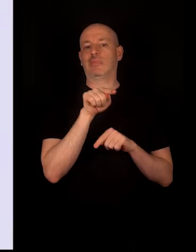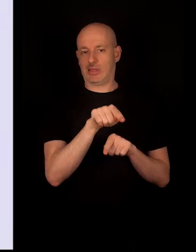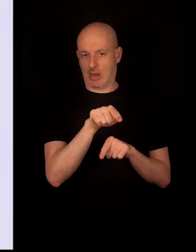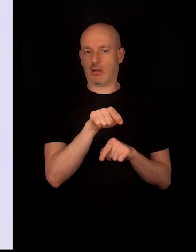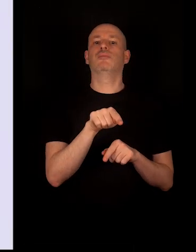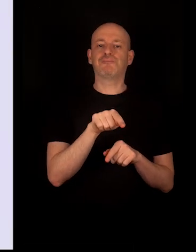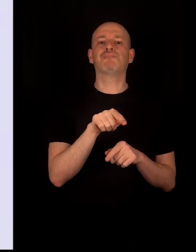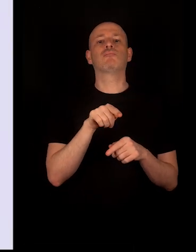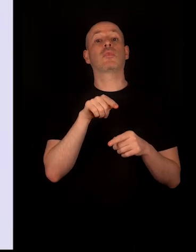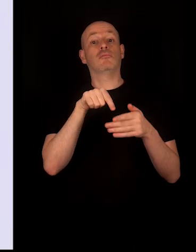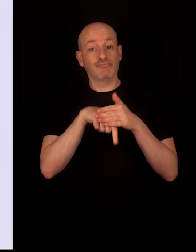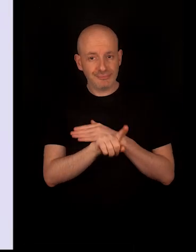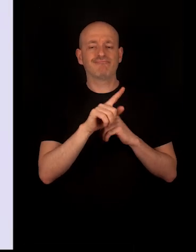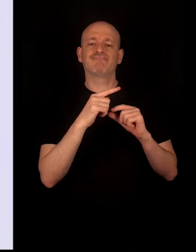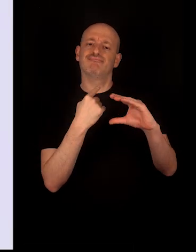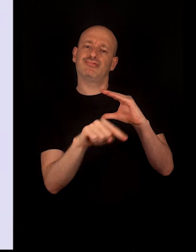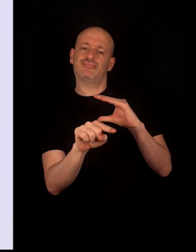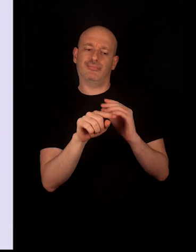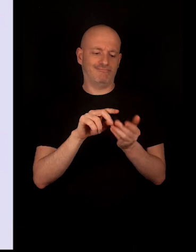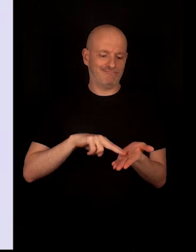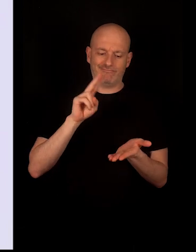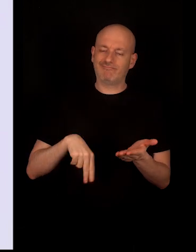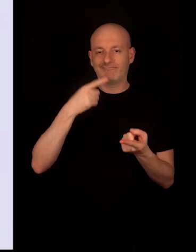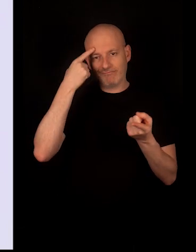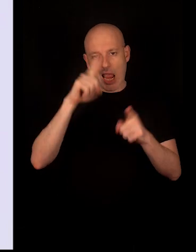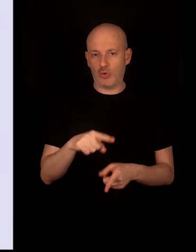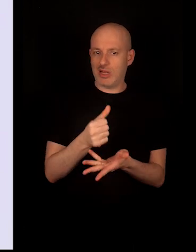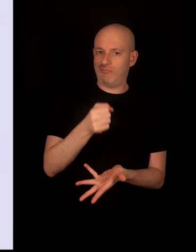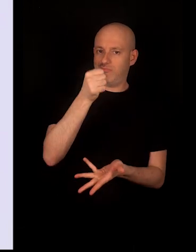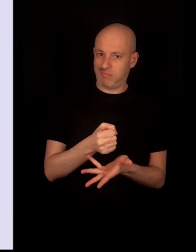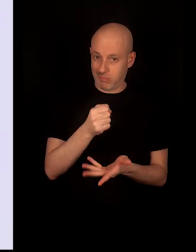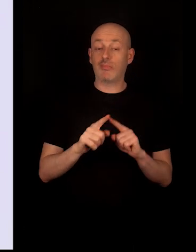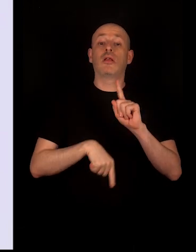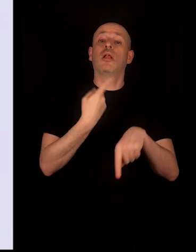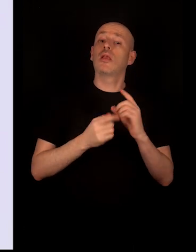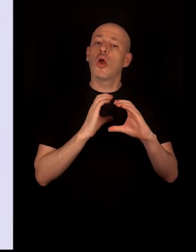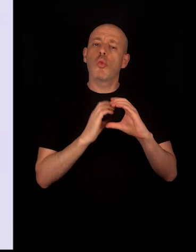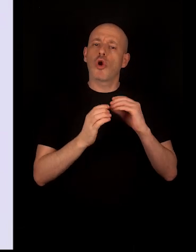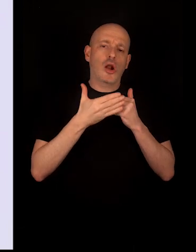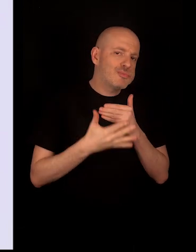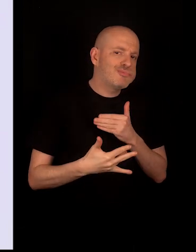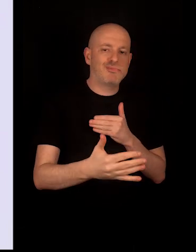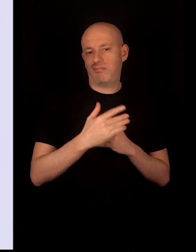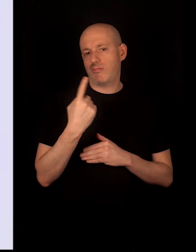by GAP, you will be sending back the signed grant agreement. And you will have all communications with us there